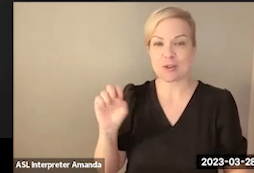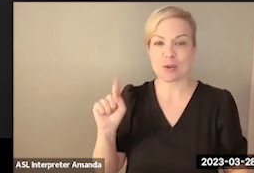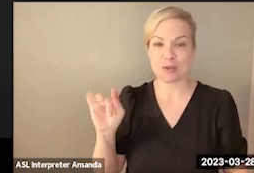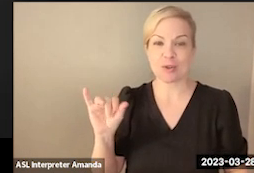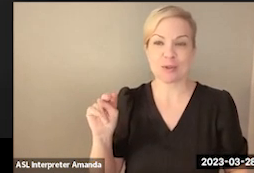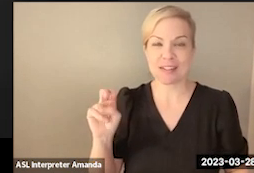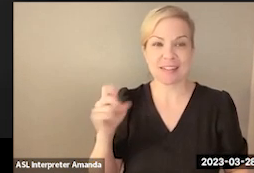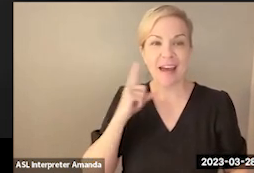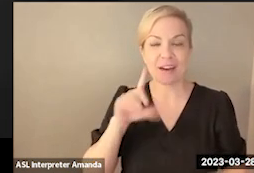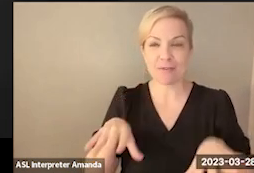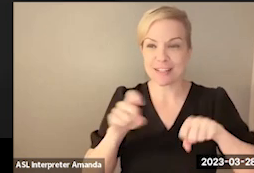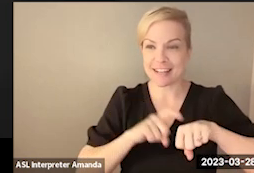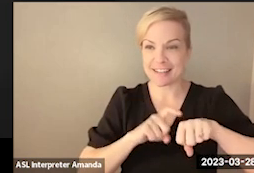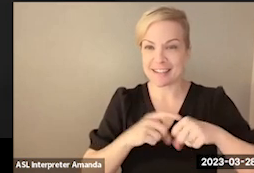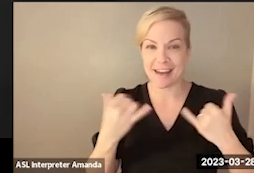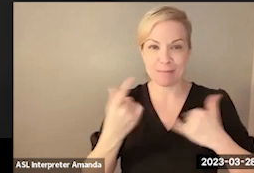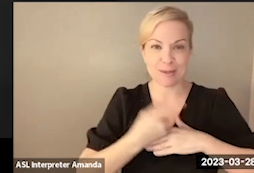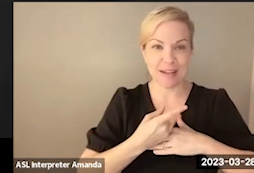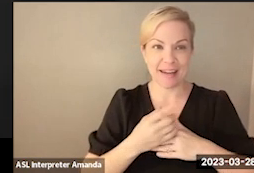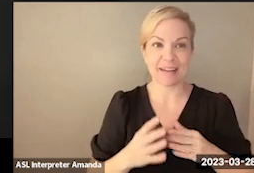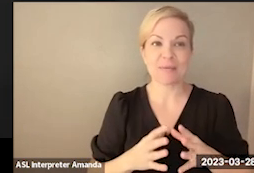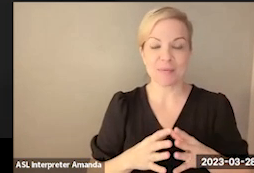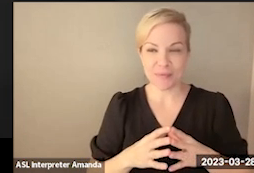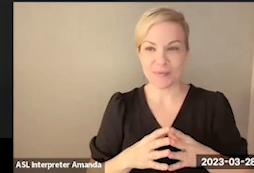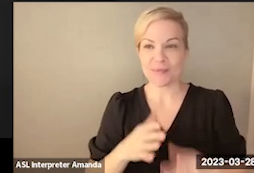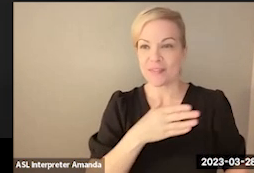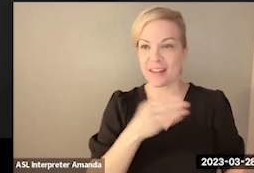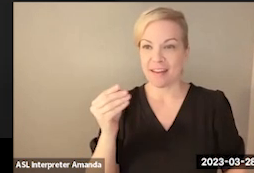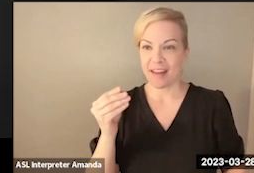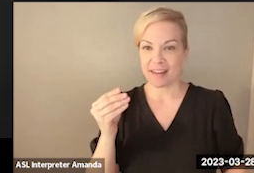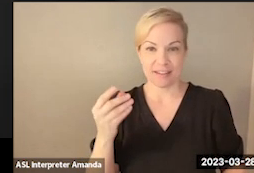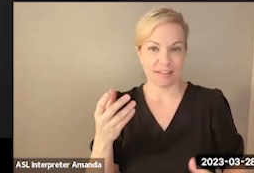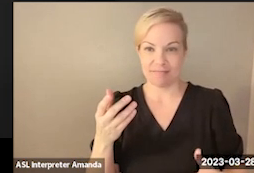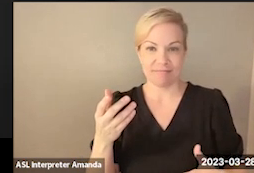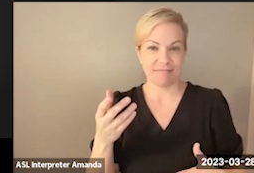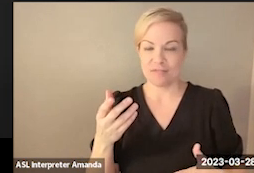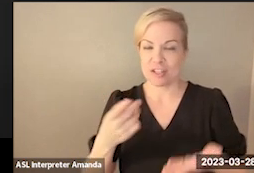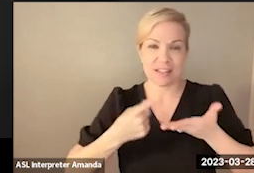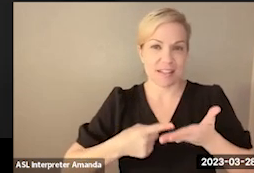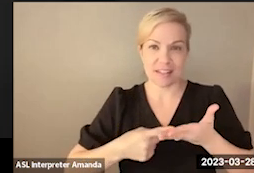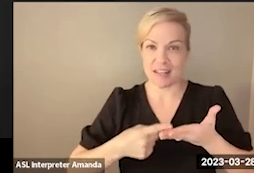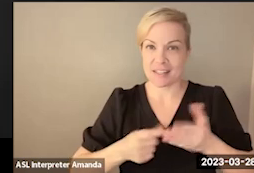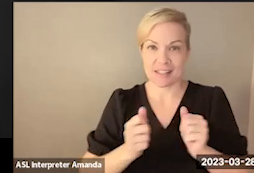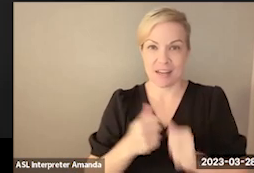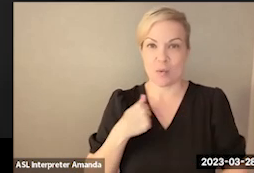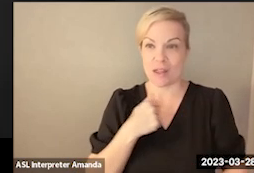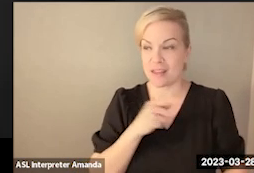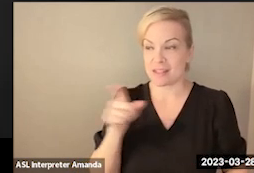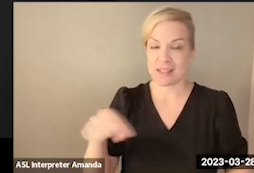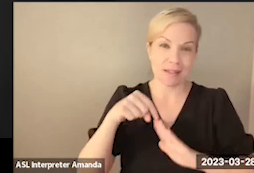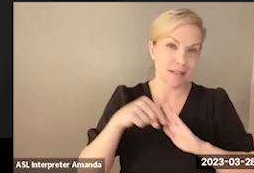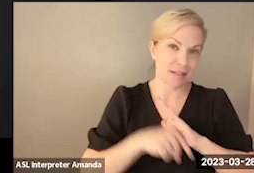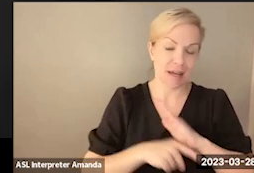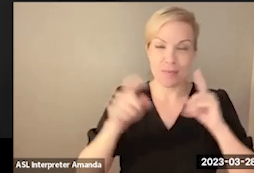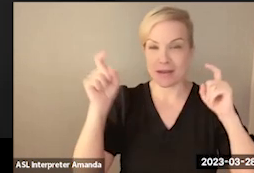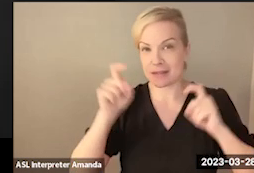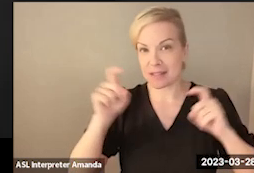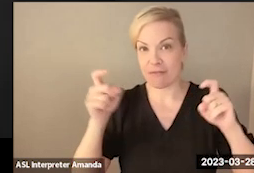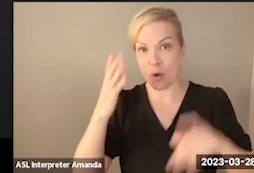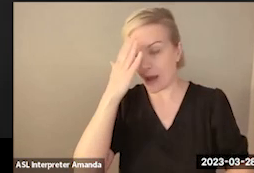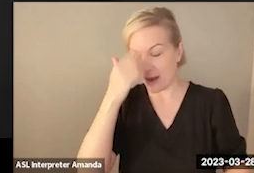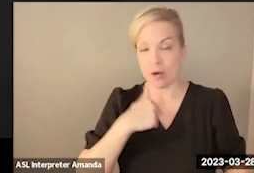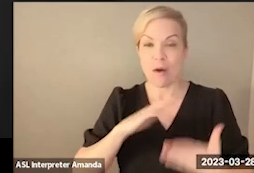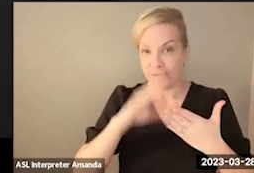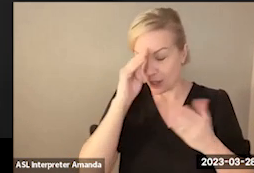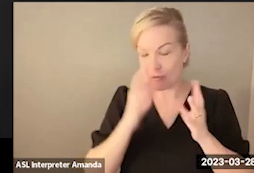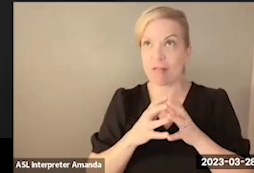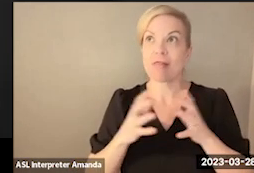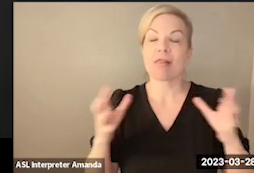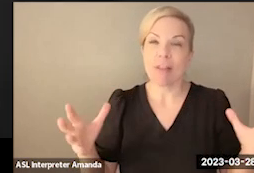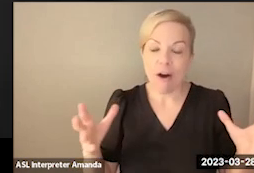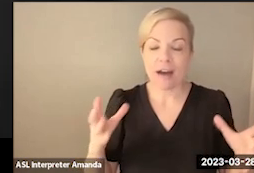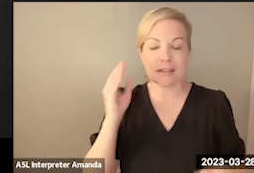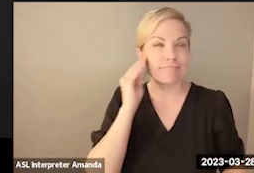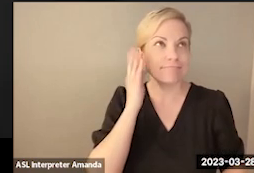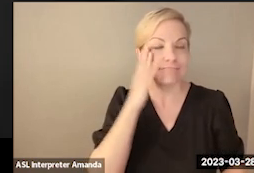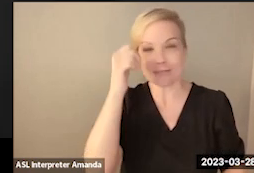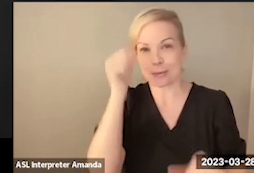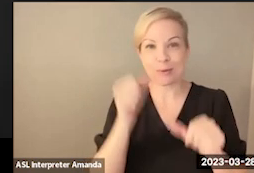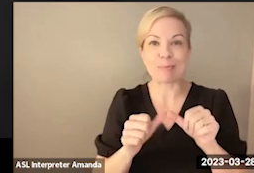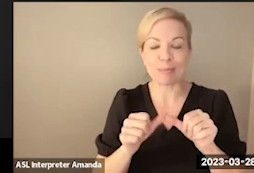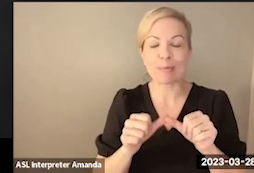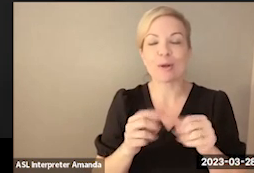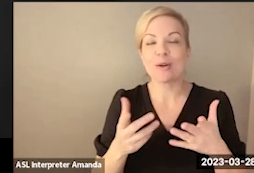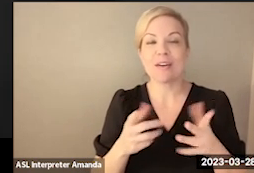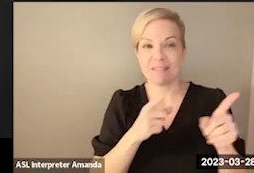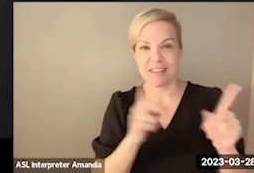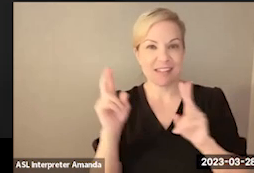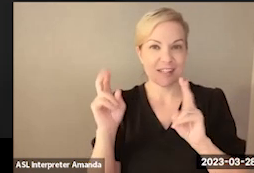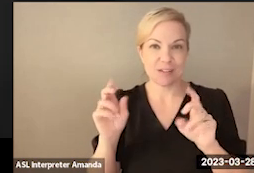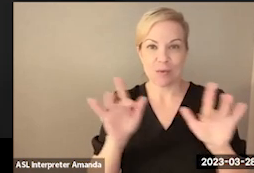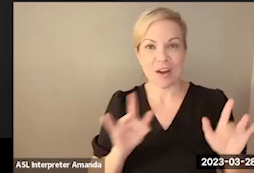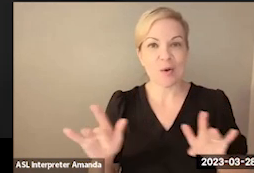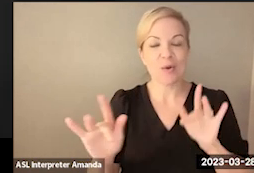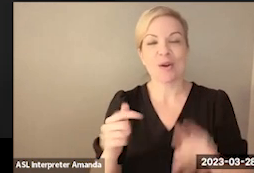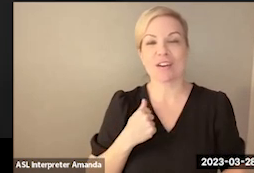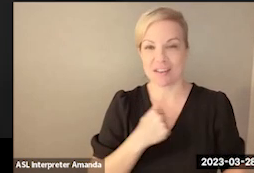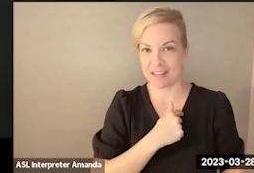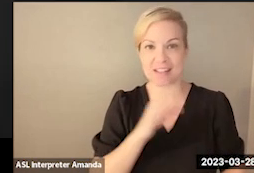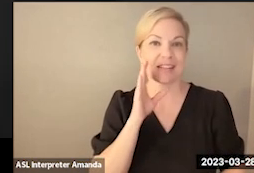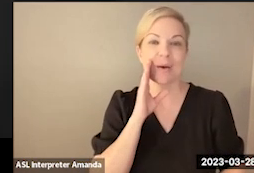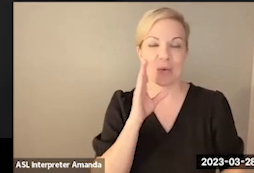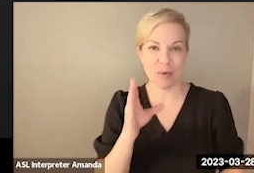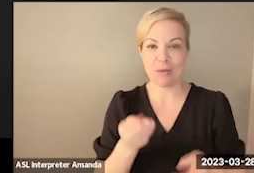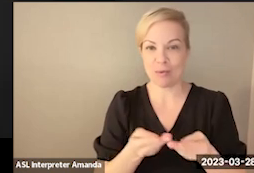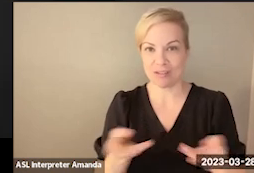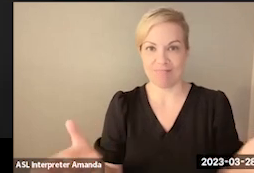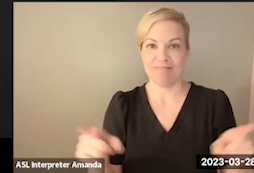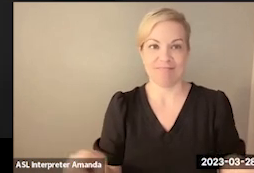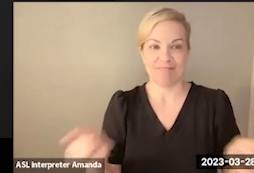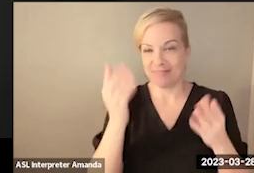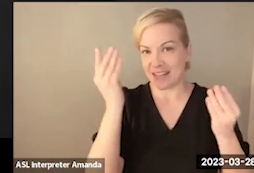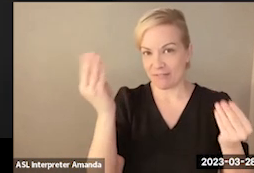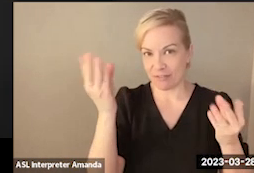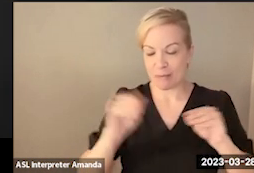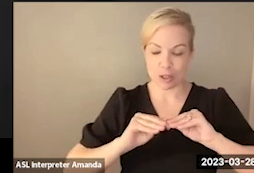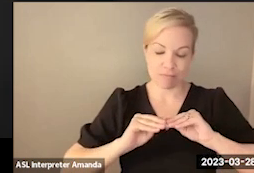Kimberly: taking the time today, and bringing this very in depth and very insightful presentation. I know I have a lot of nuggets to walk away with, and as this is recorded, you know we'll definitely be able to get that that information and that knowledge out to others.